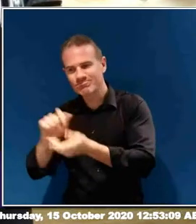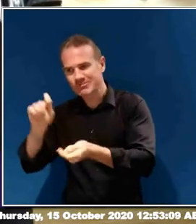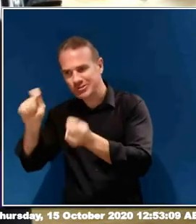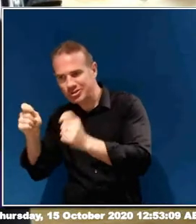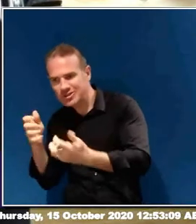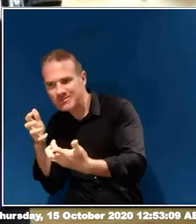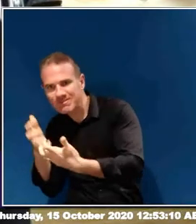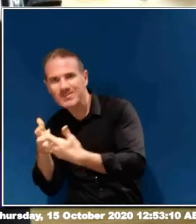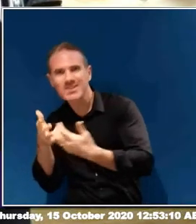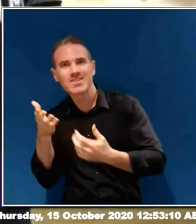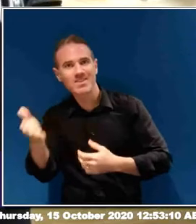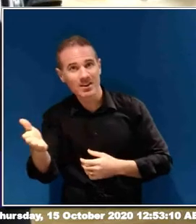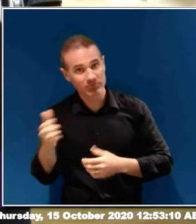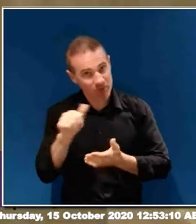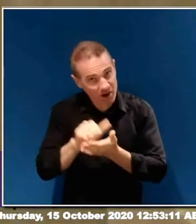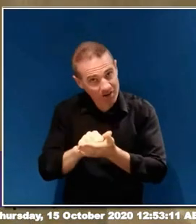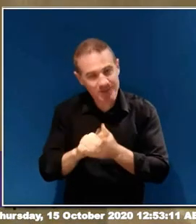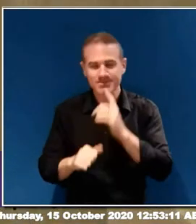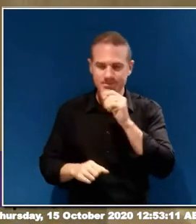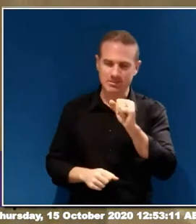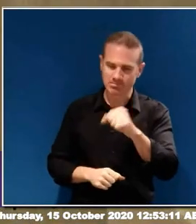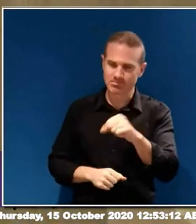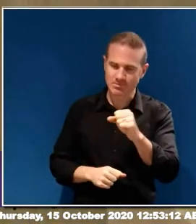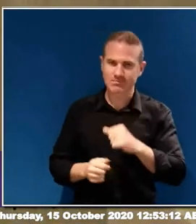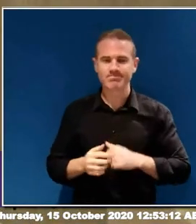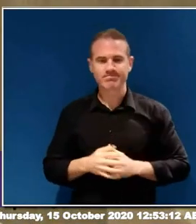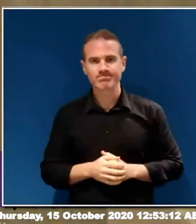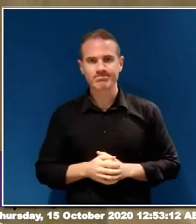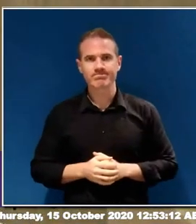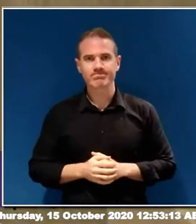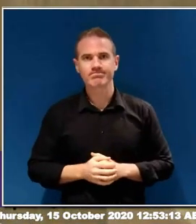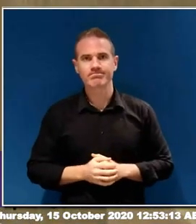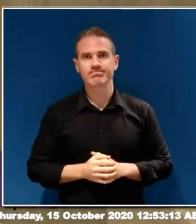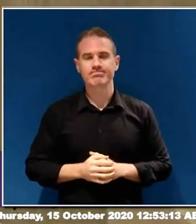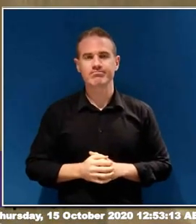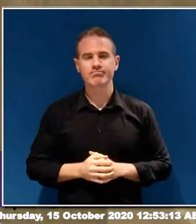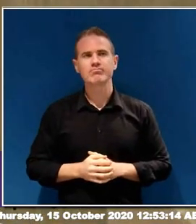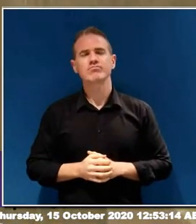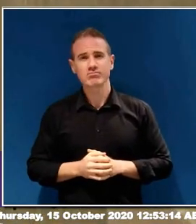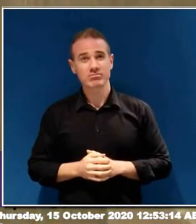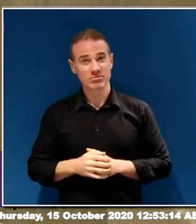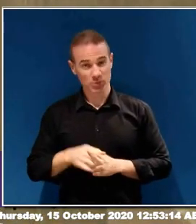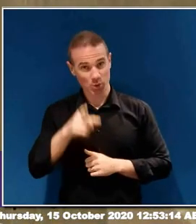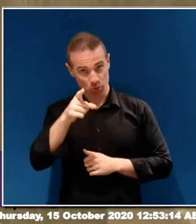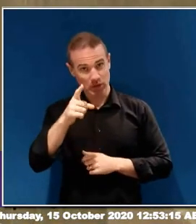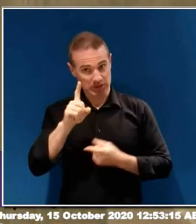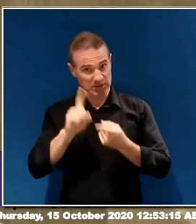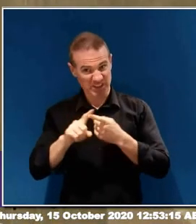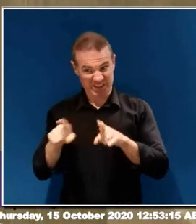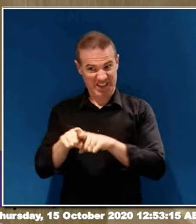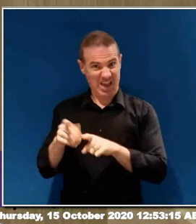OK. Are you still seeing that? Yes.